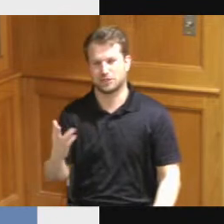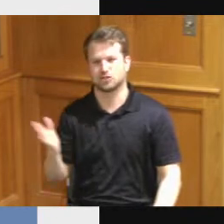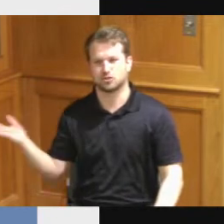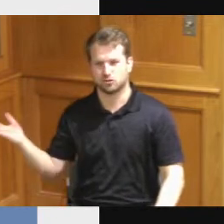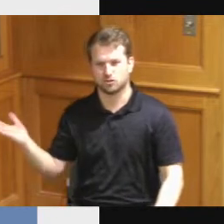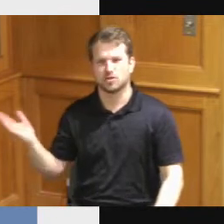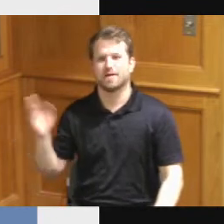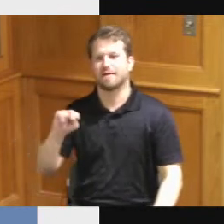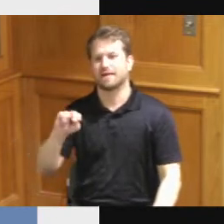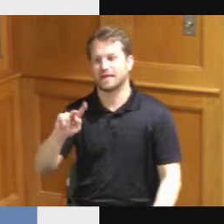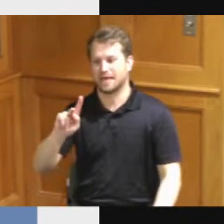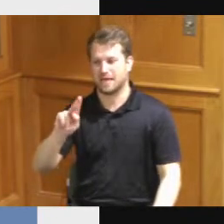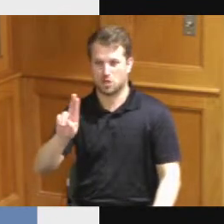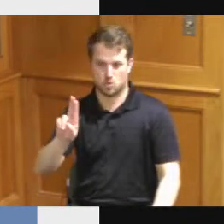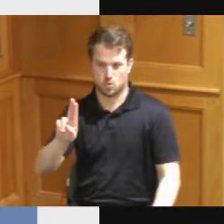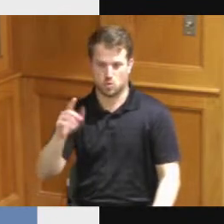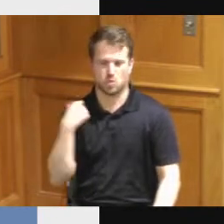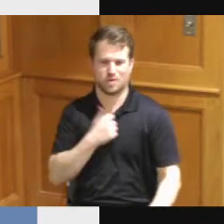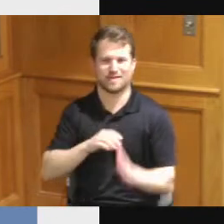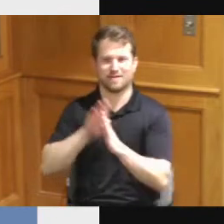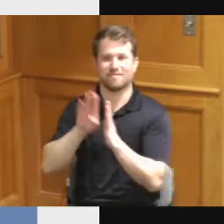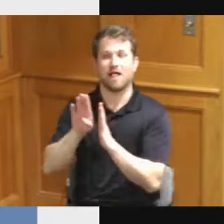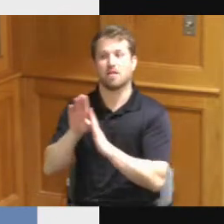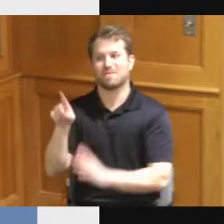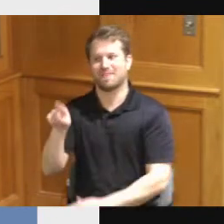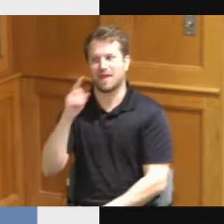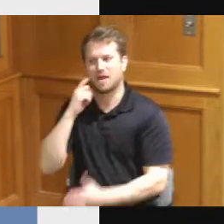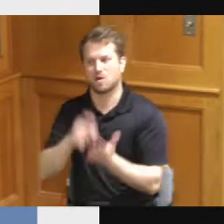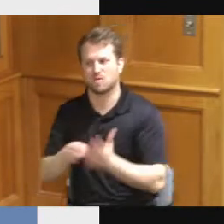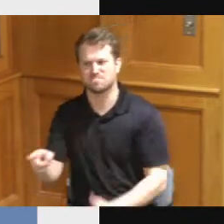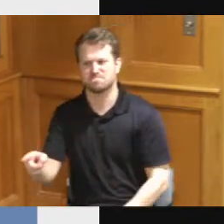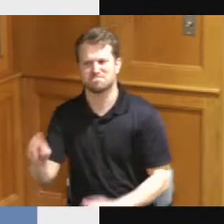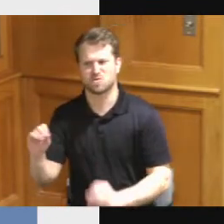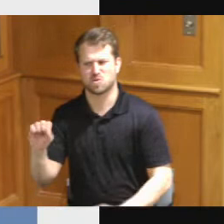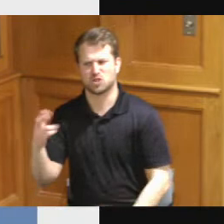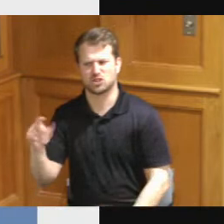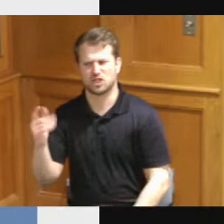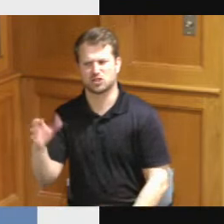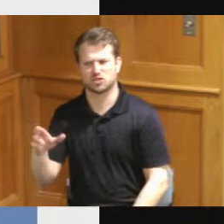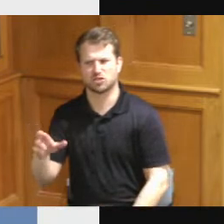allows people if they see someone sleeping unsheltered to use the GPS in their phone